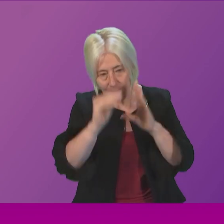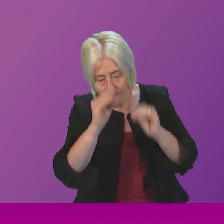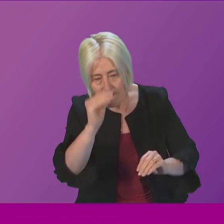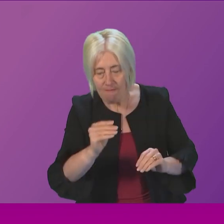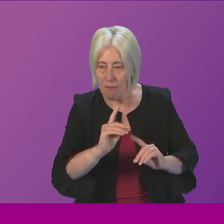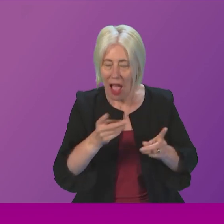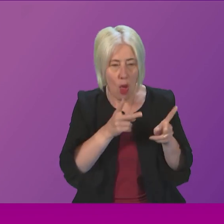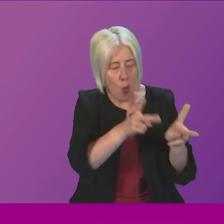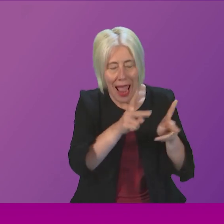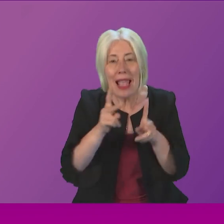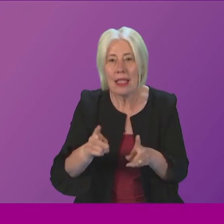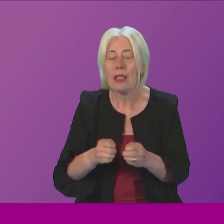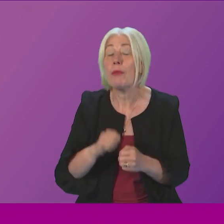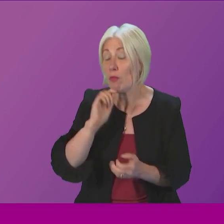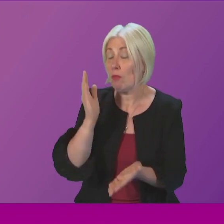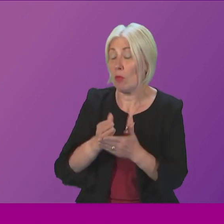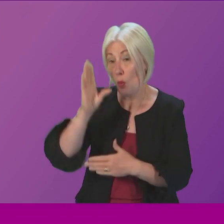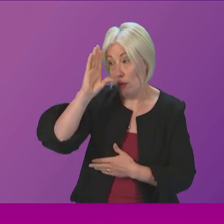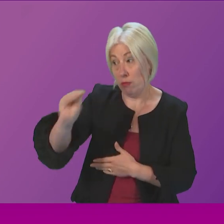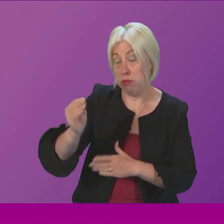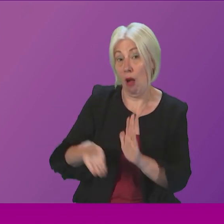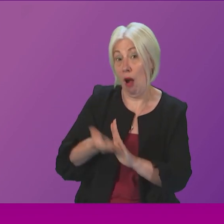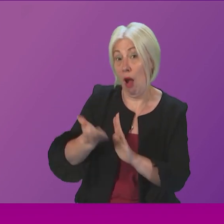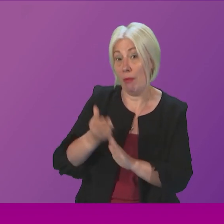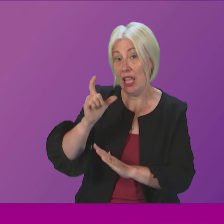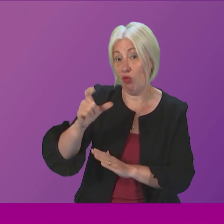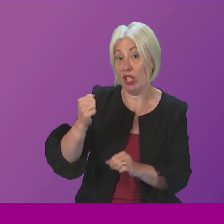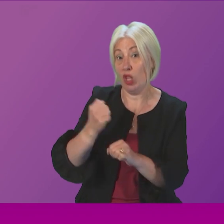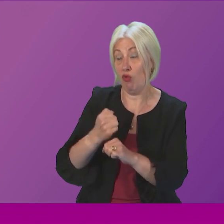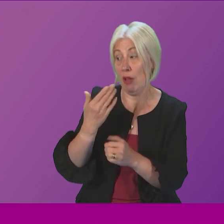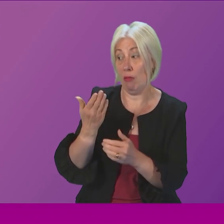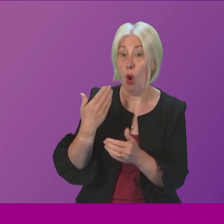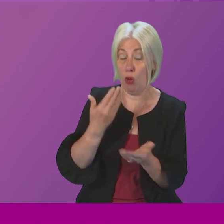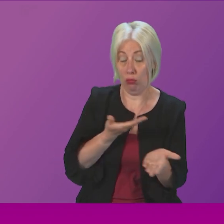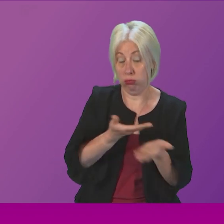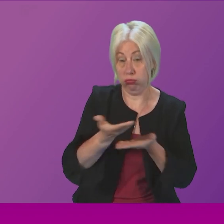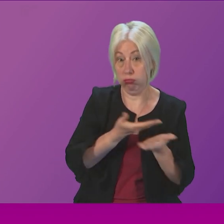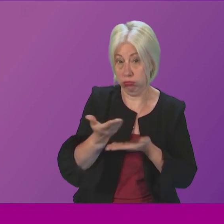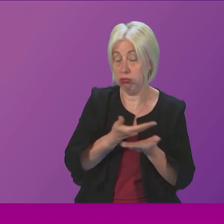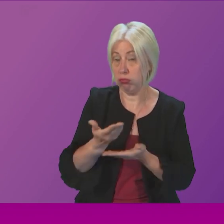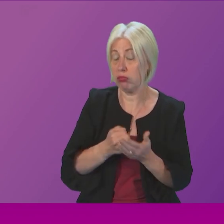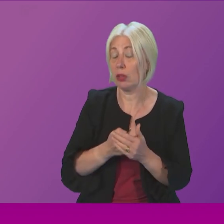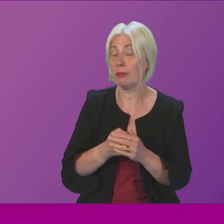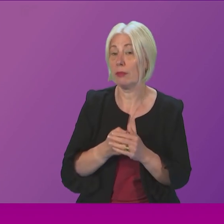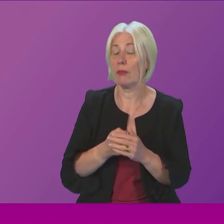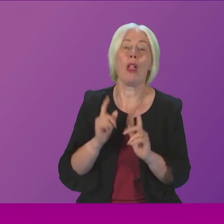I will update Christine Grahame on the latest discussions that I have asked officials to have.